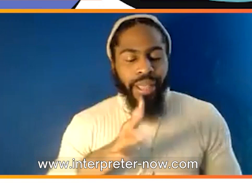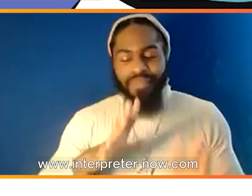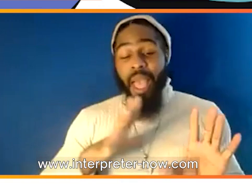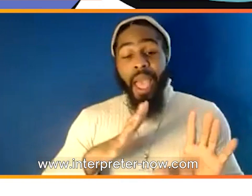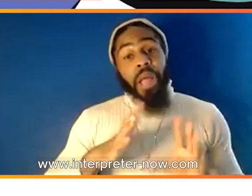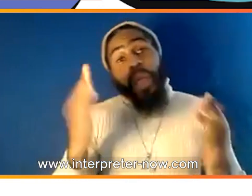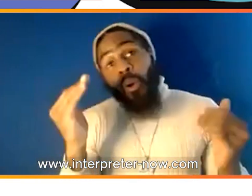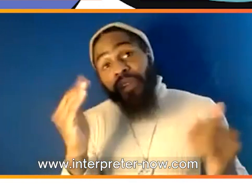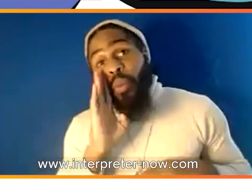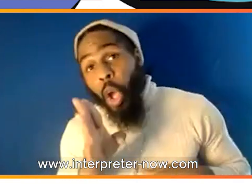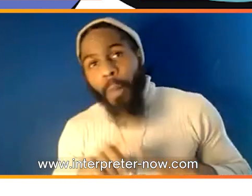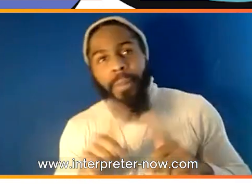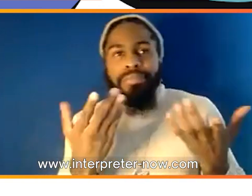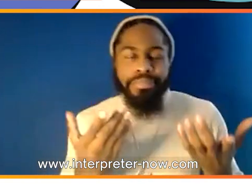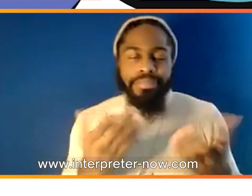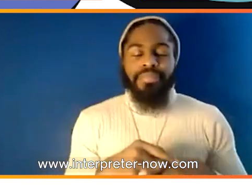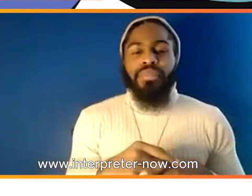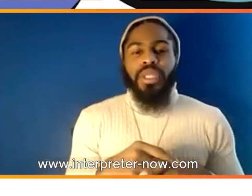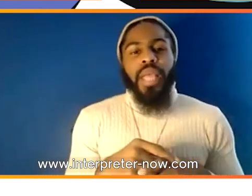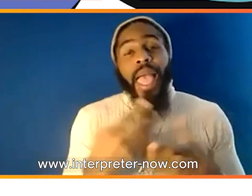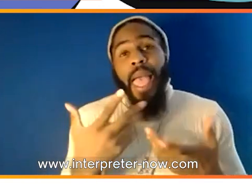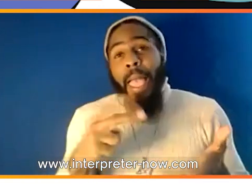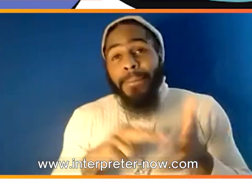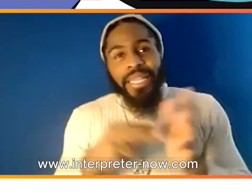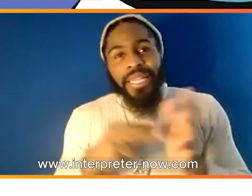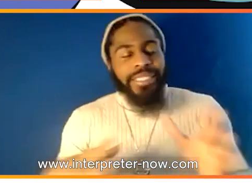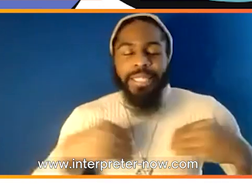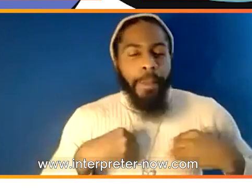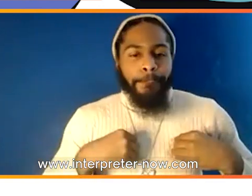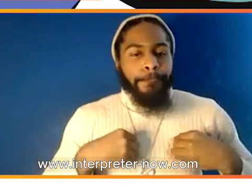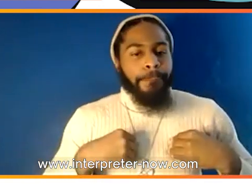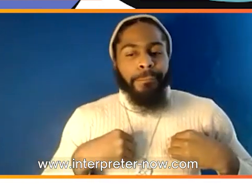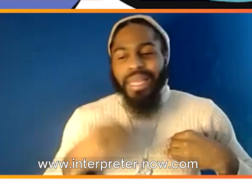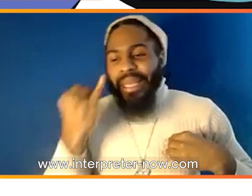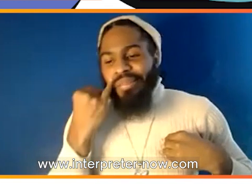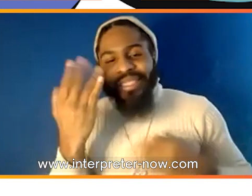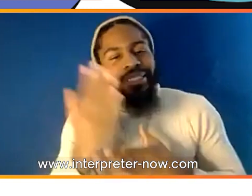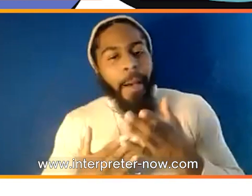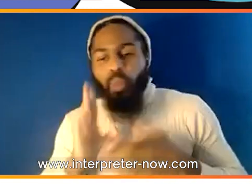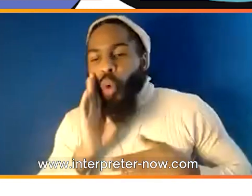also great. But my point is, is that take the winds where you get them, so we'll start